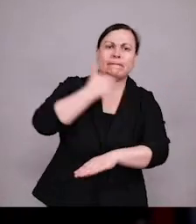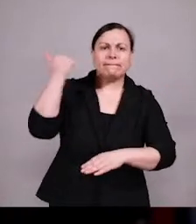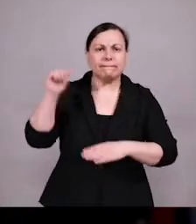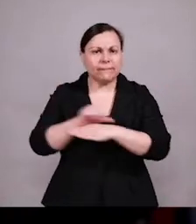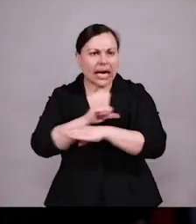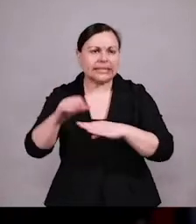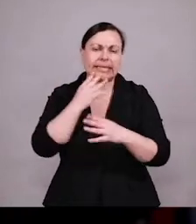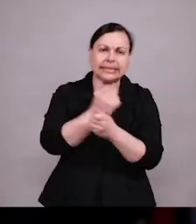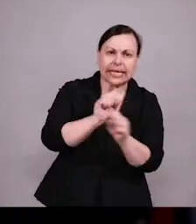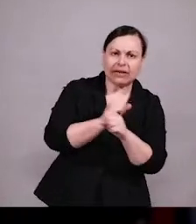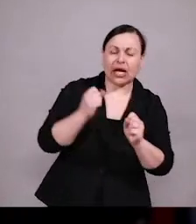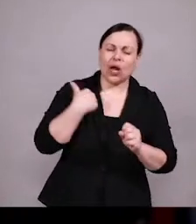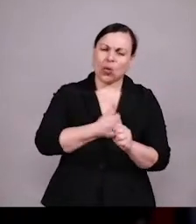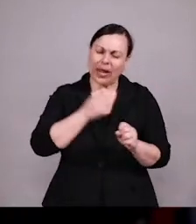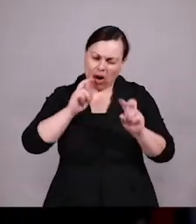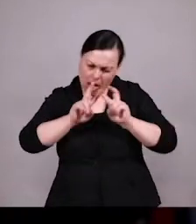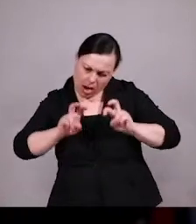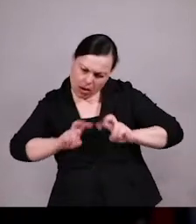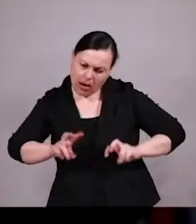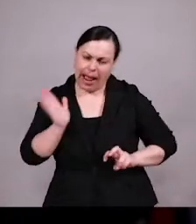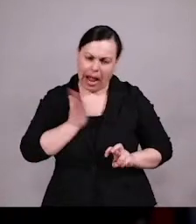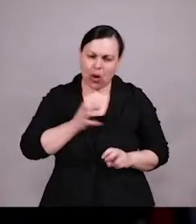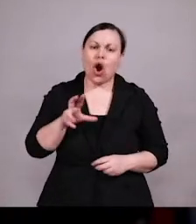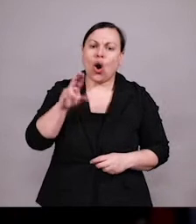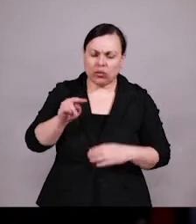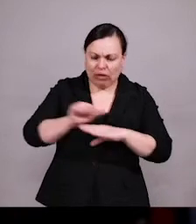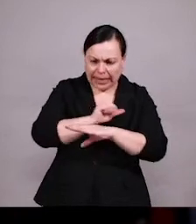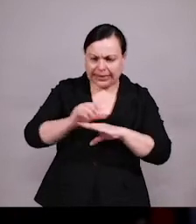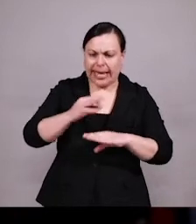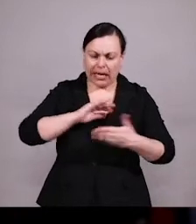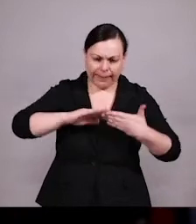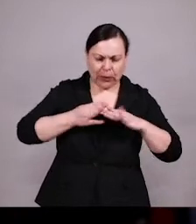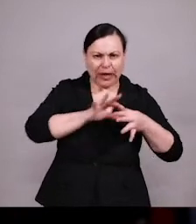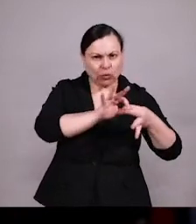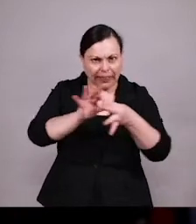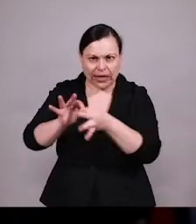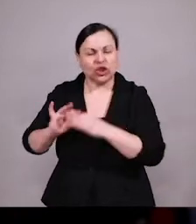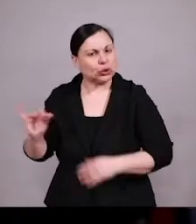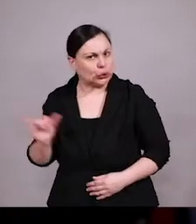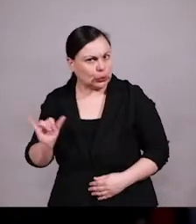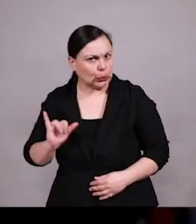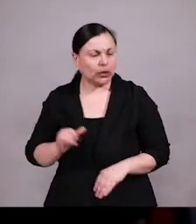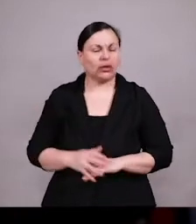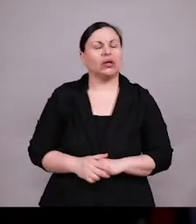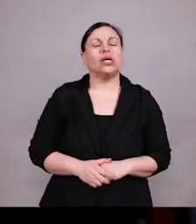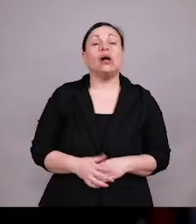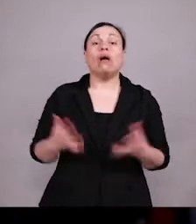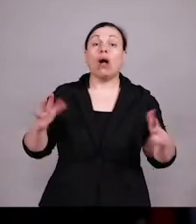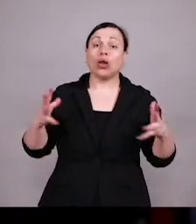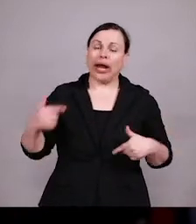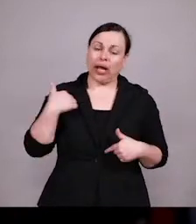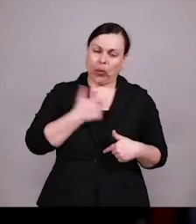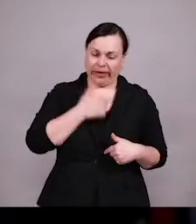and we're closely examining our own practices and community relations. Already, we've taken steps to